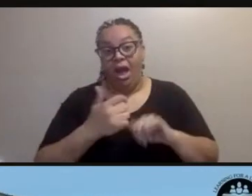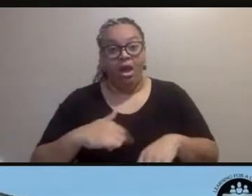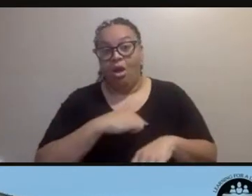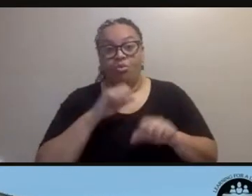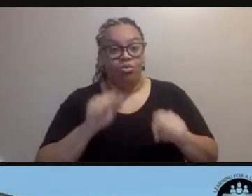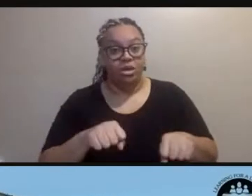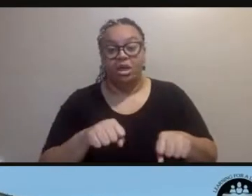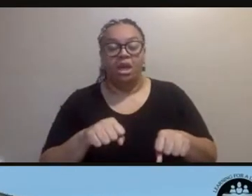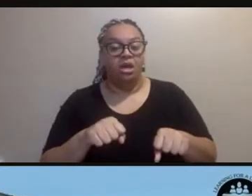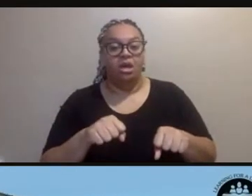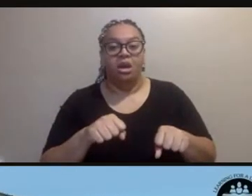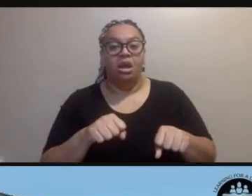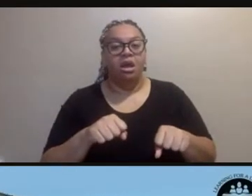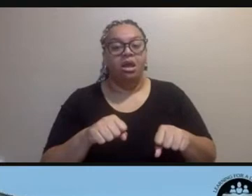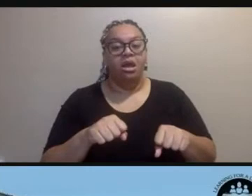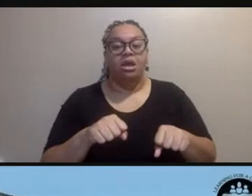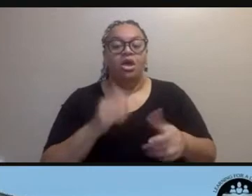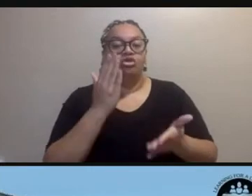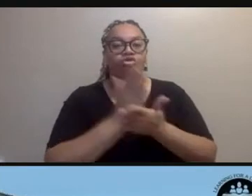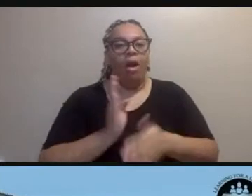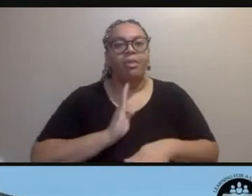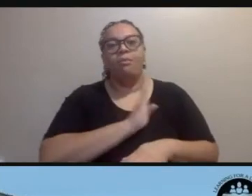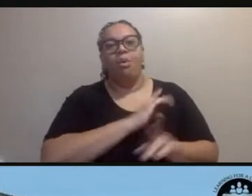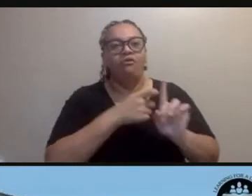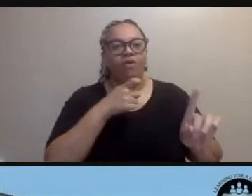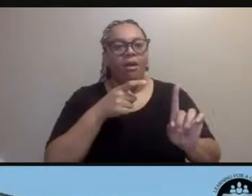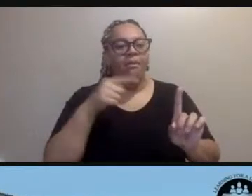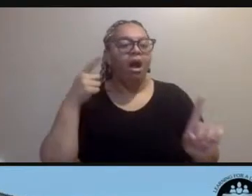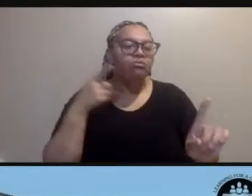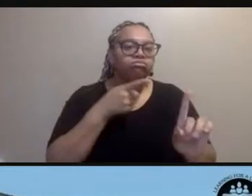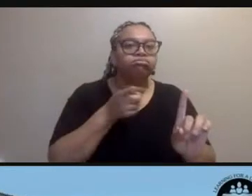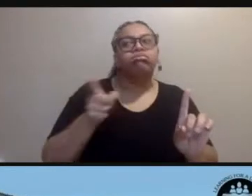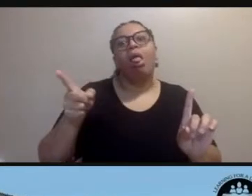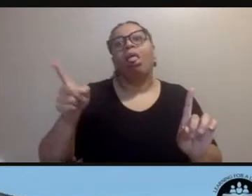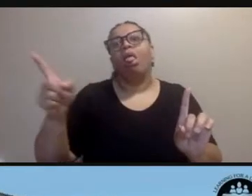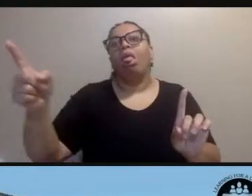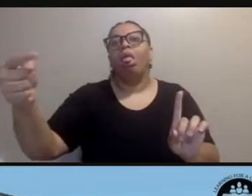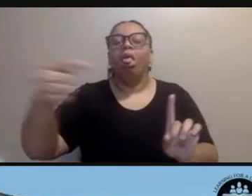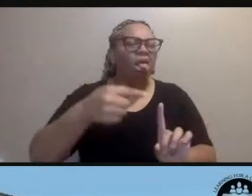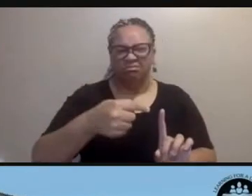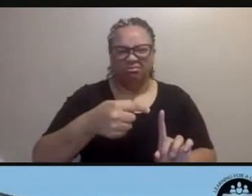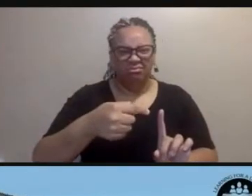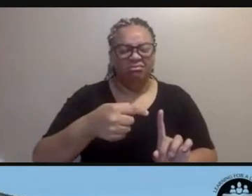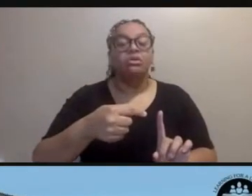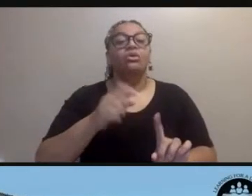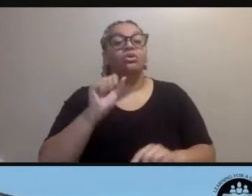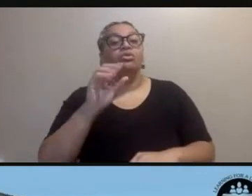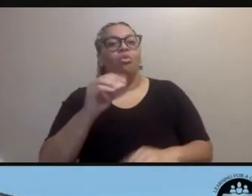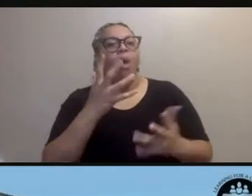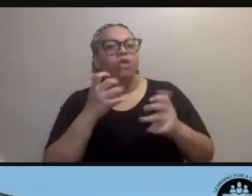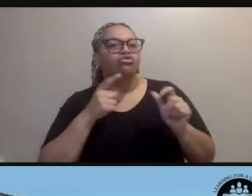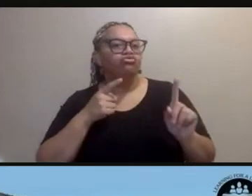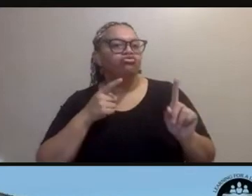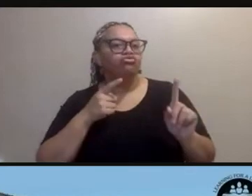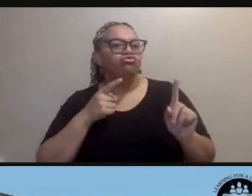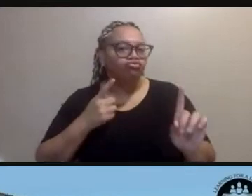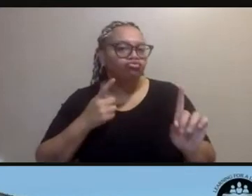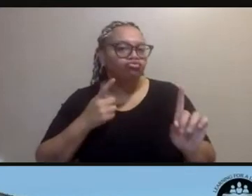AND AGAIN WITH MY TRAIN ANALOGY, THIS IS NOW HOW WE CAN KEEP THE BOARD FROM VEERING OFF